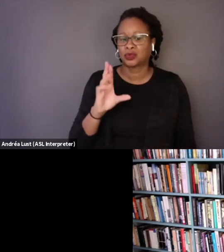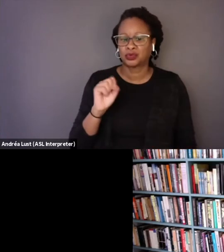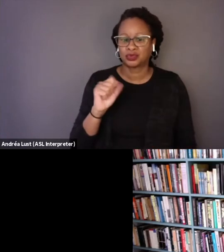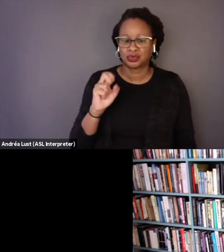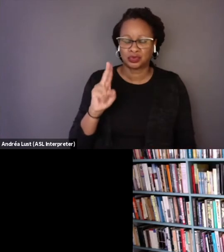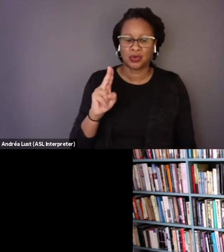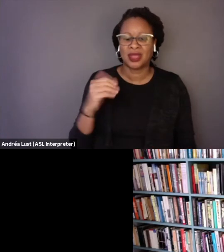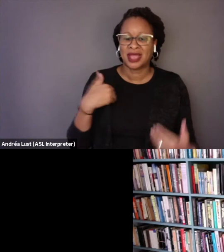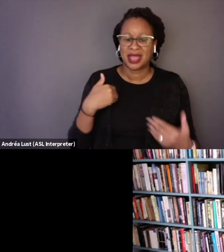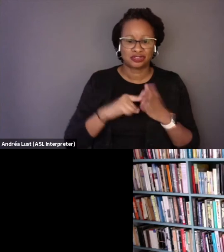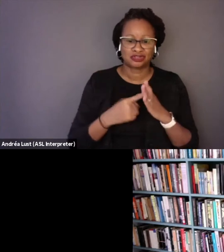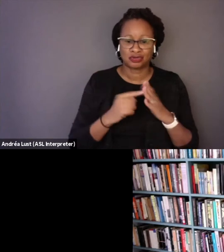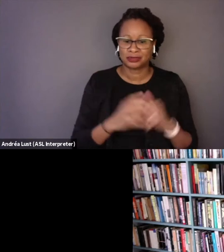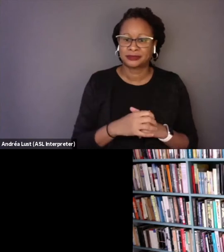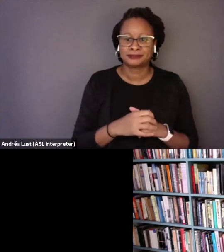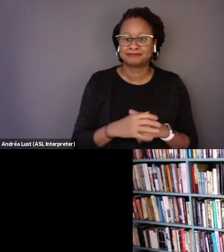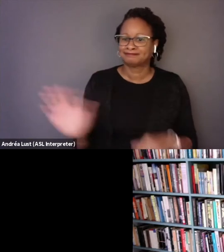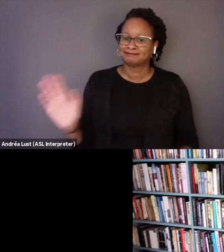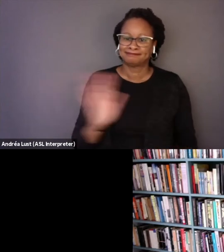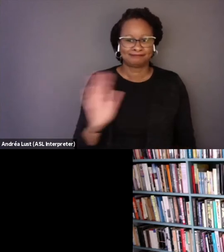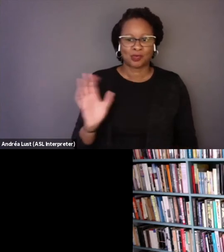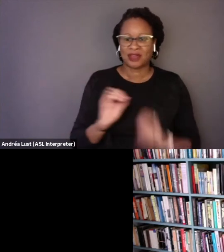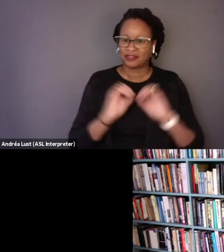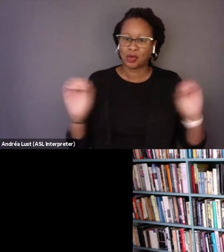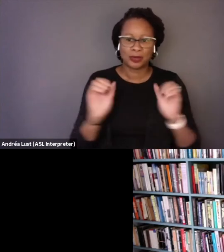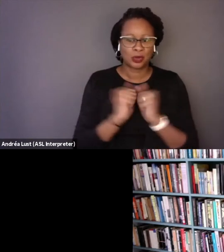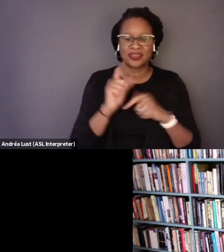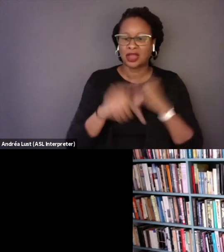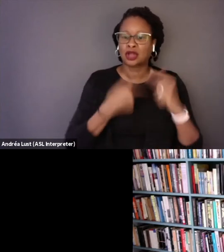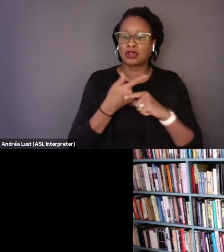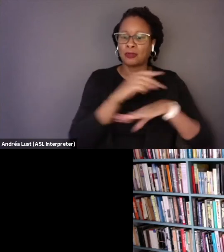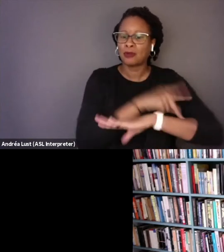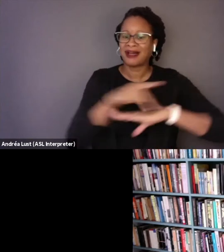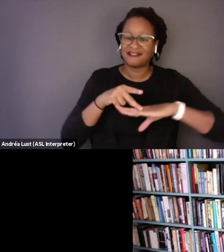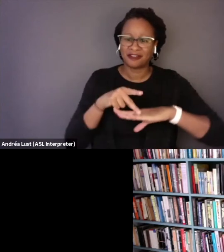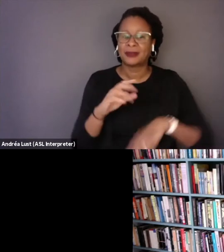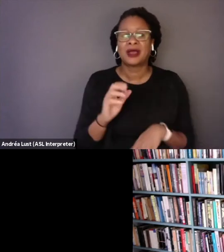Well, there's nobody with that global platform and that global likeability. And in today's environment,